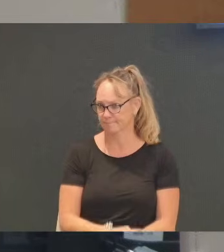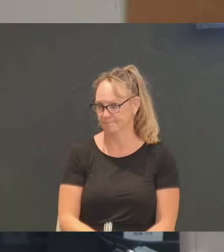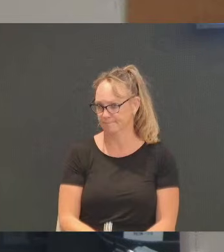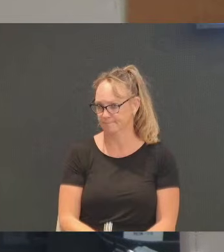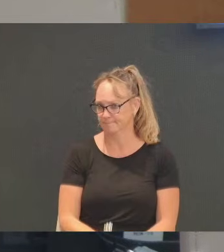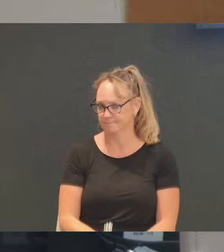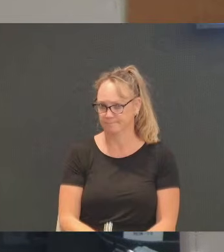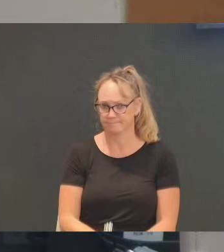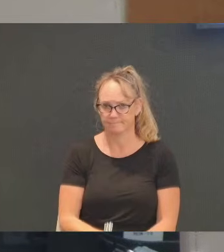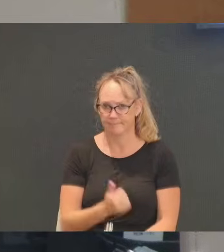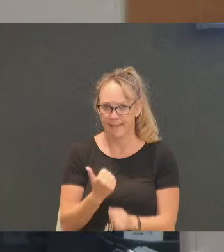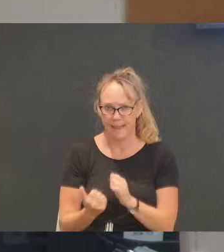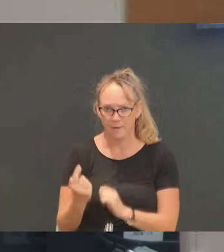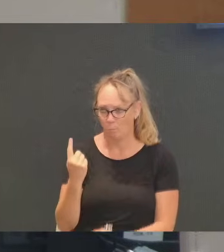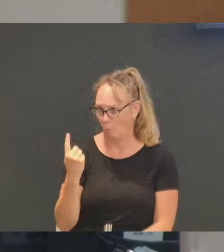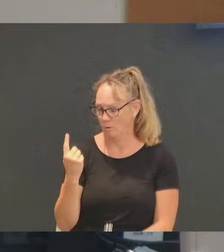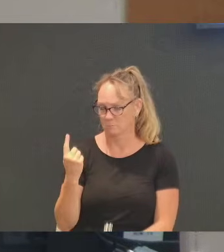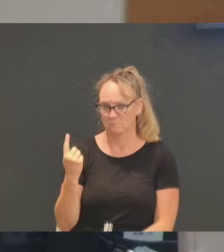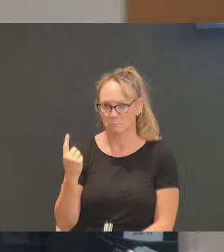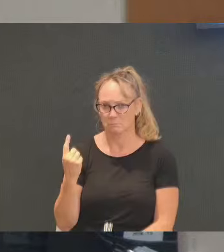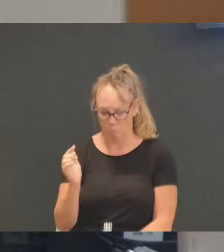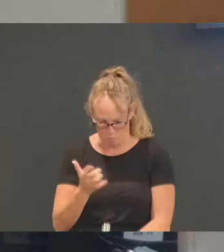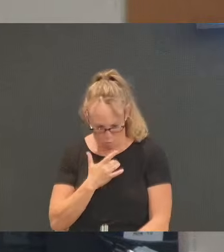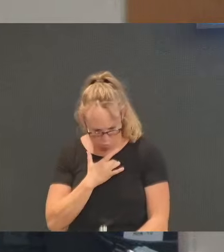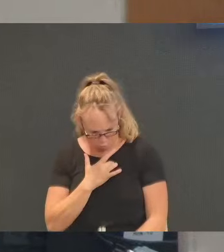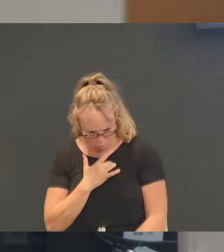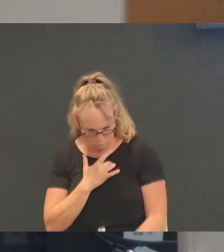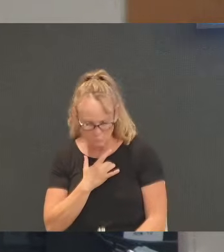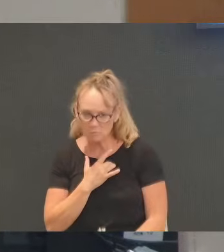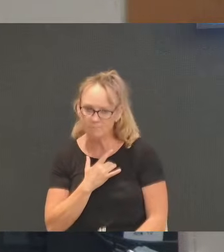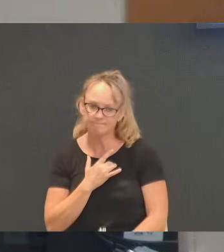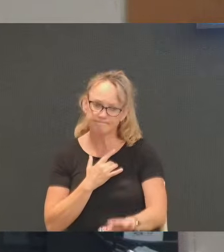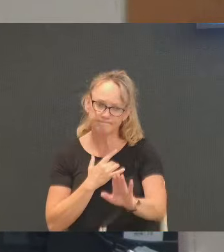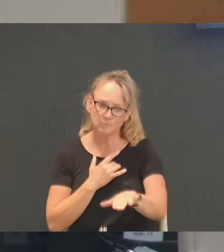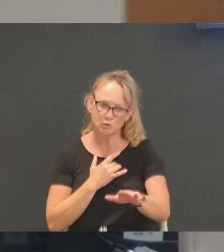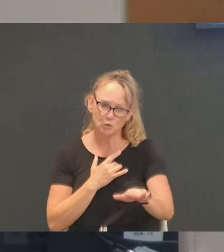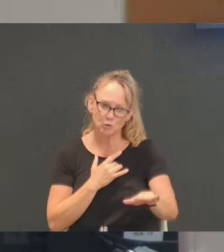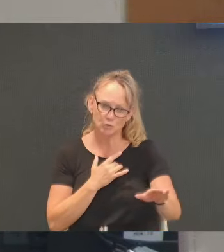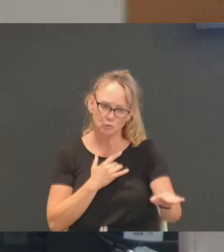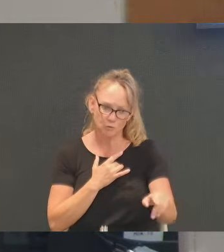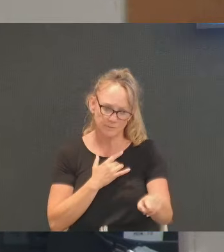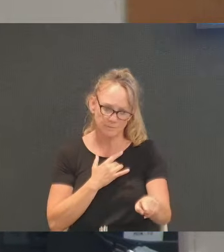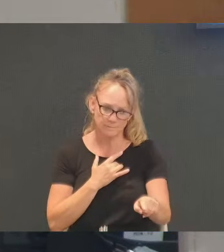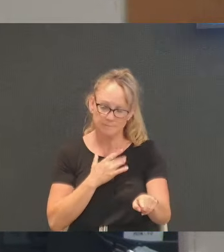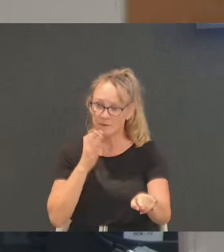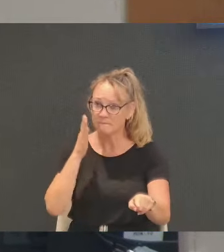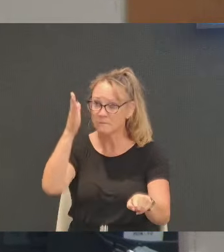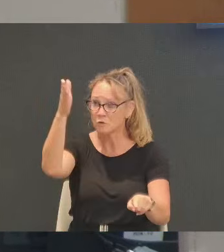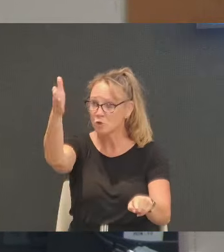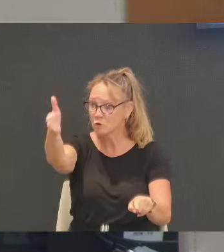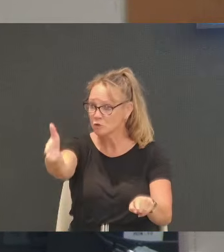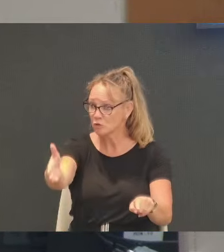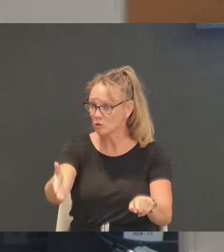of heart understands that the children are not just the future but the children are right now.